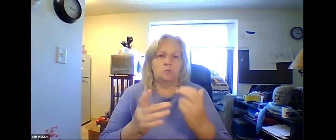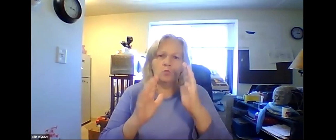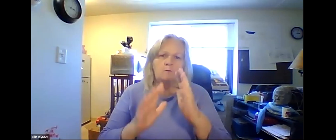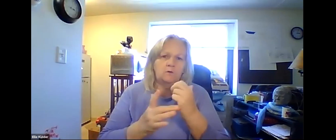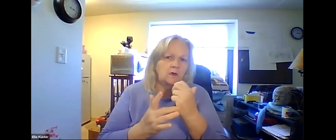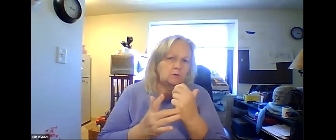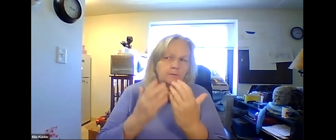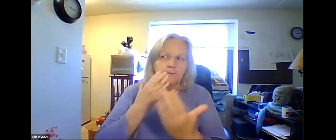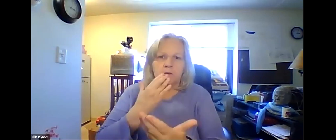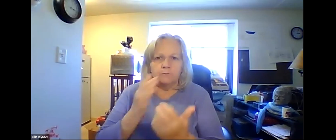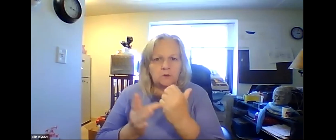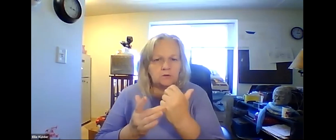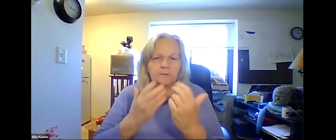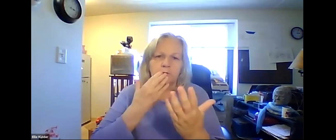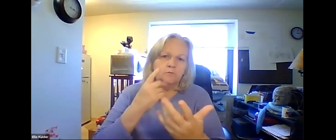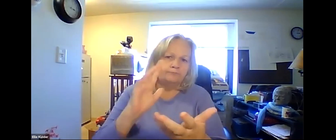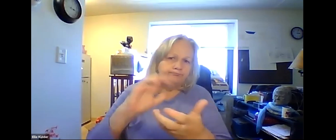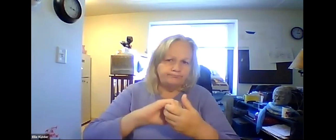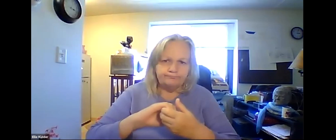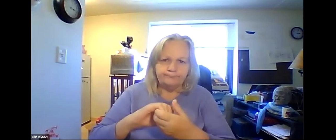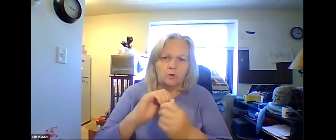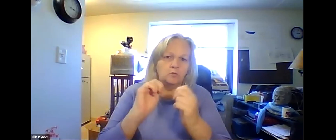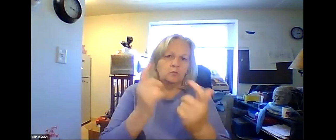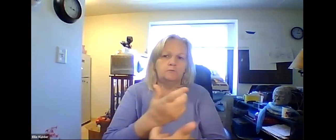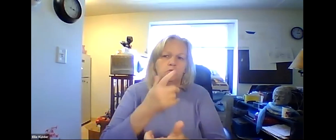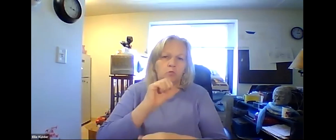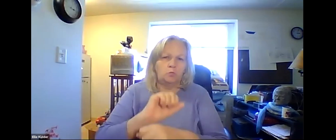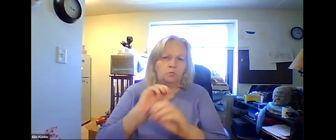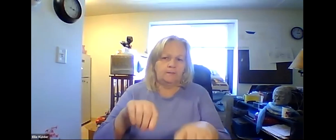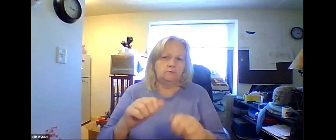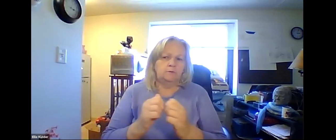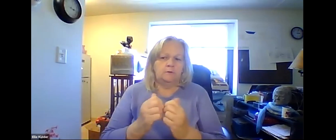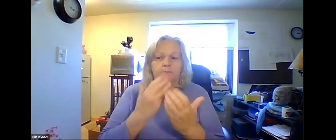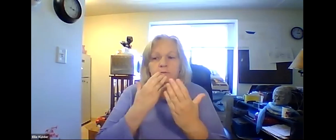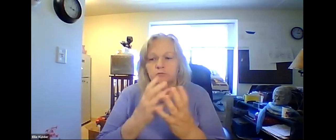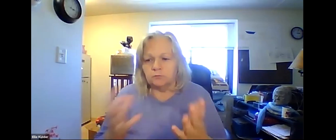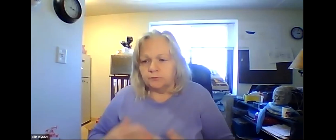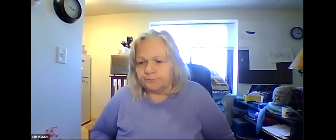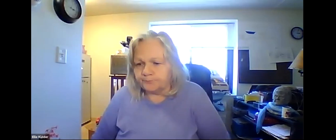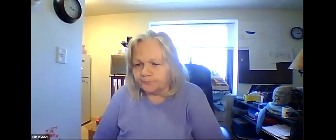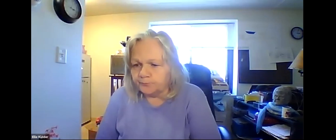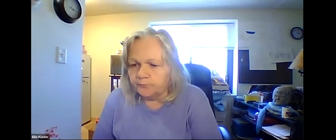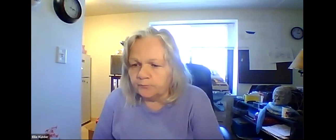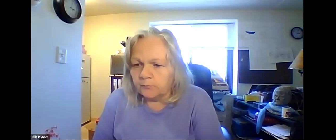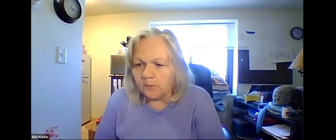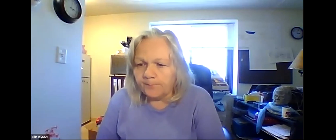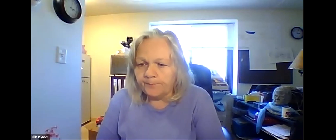Great experience and I appreciate. Thank you for the technology. Thank you for providing this and all that work to put